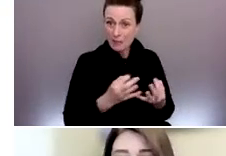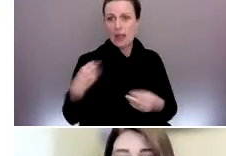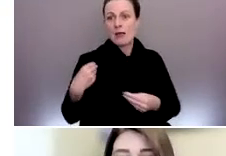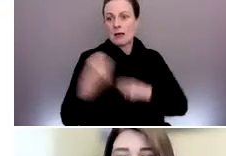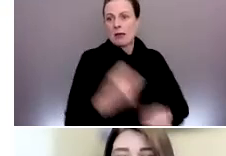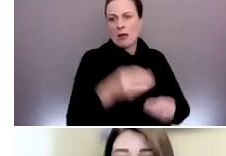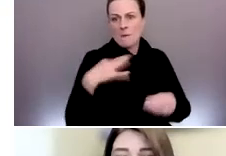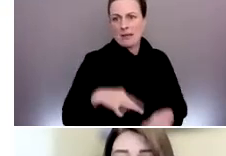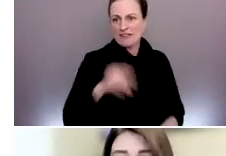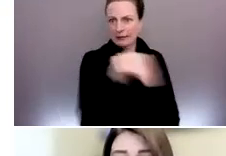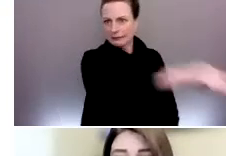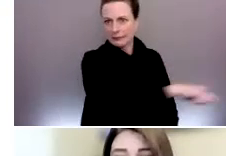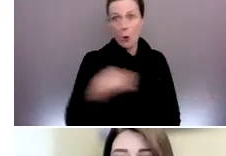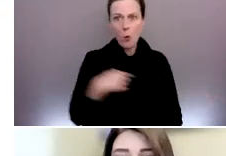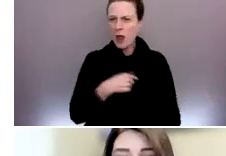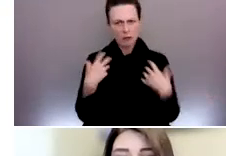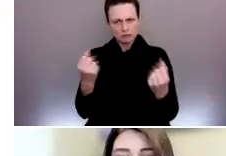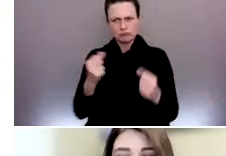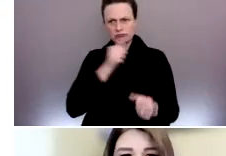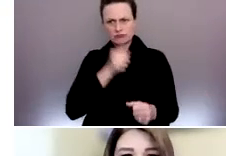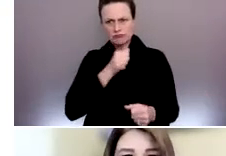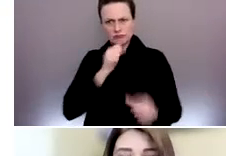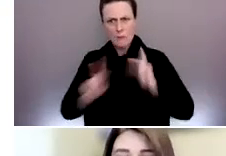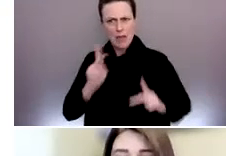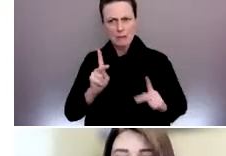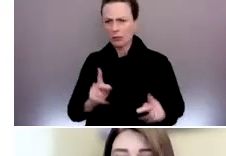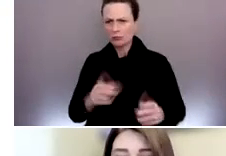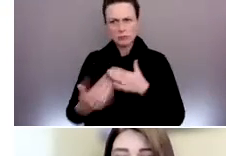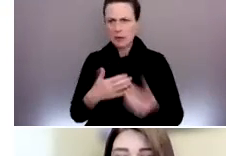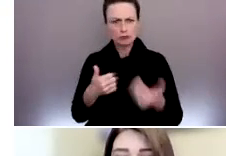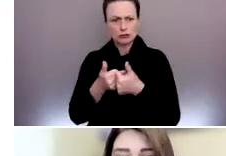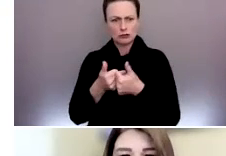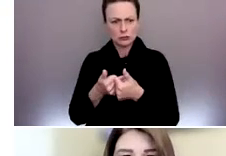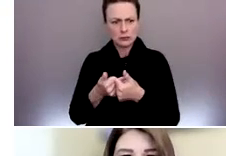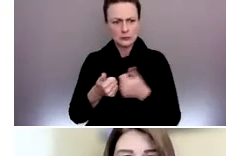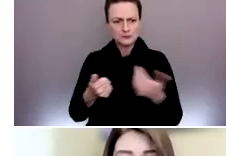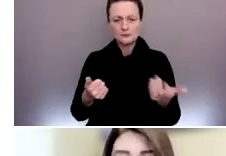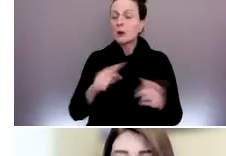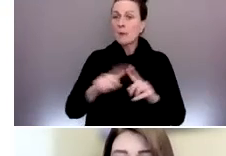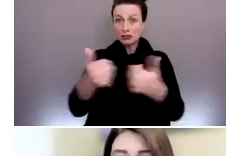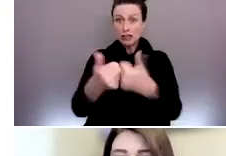We are resilient people, we persist despite the challenges. Went do the challenges stop? When